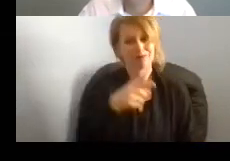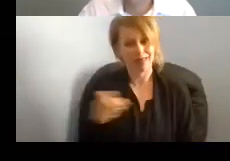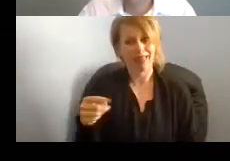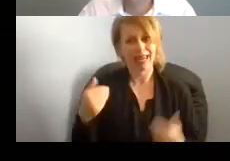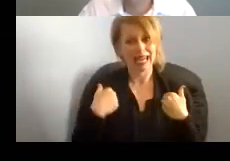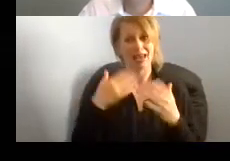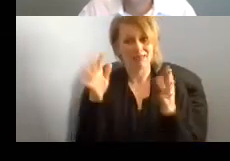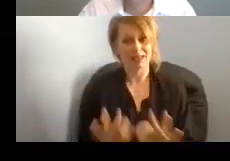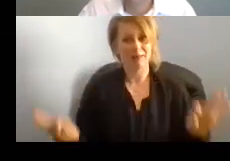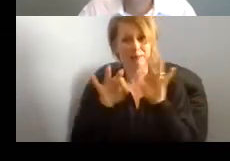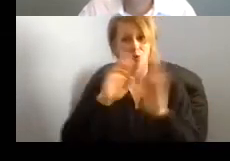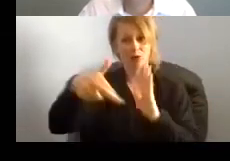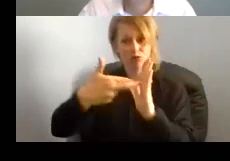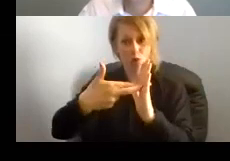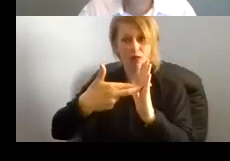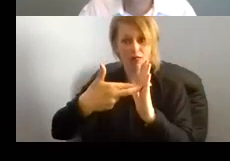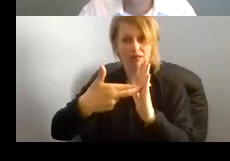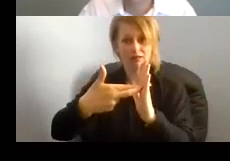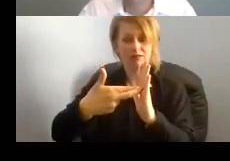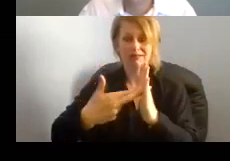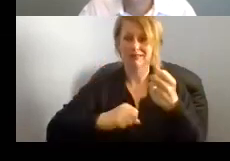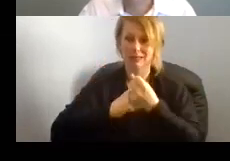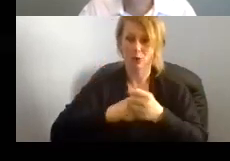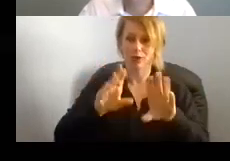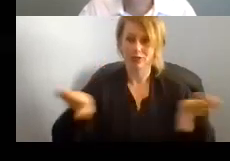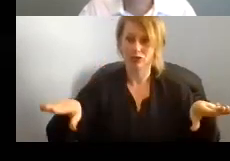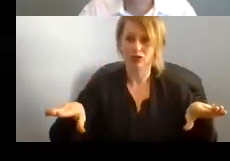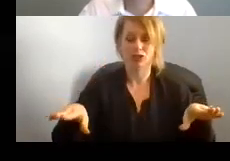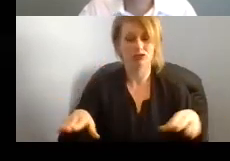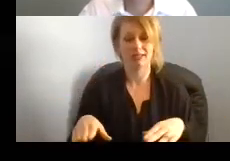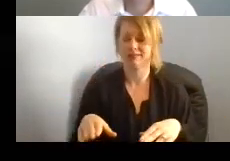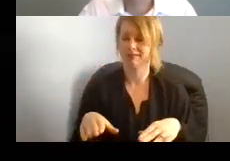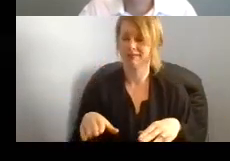role in supporting kids at very difficult times. But it is hard.